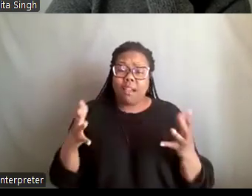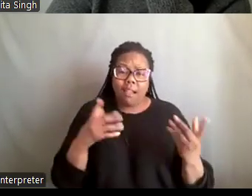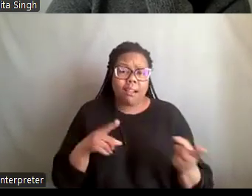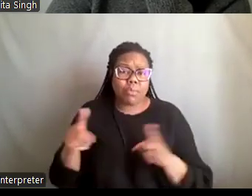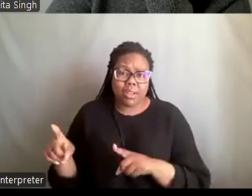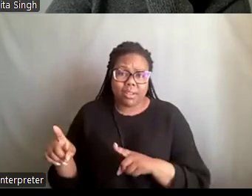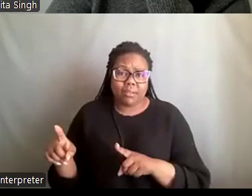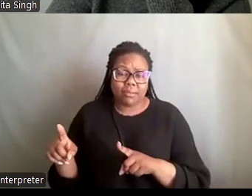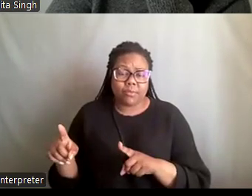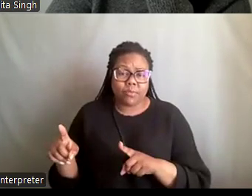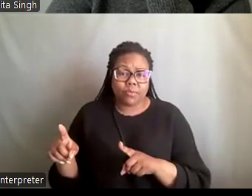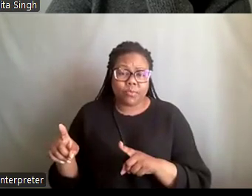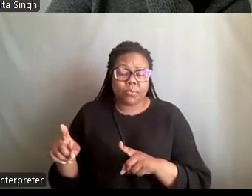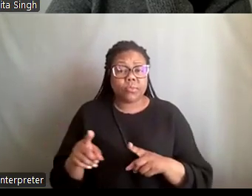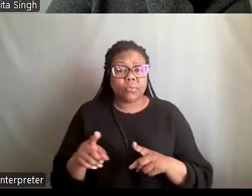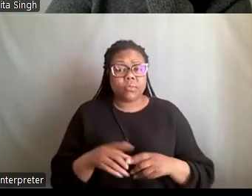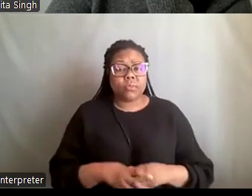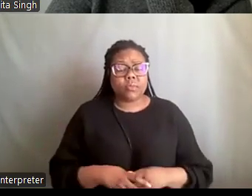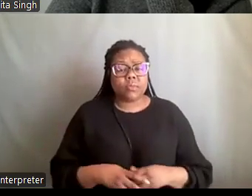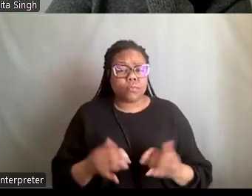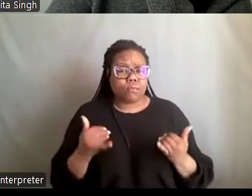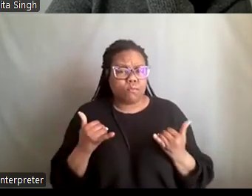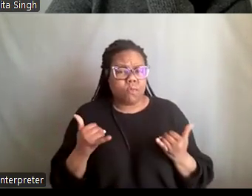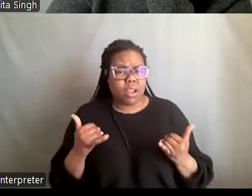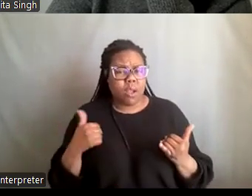they're afraid. I mean there's a lot happening.